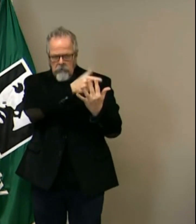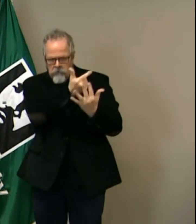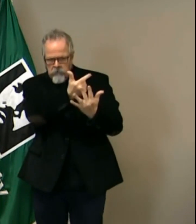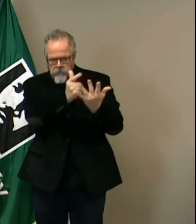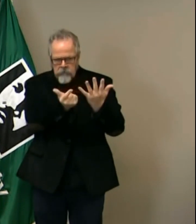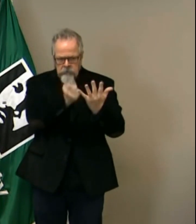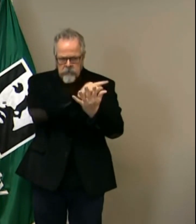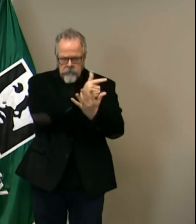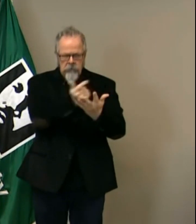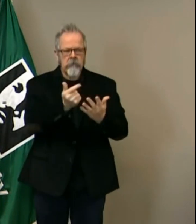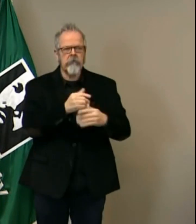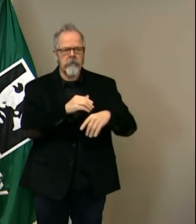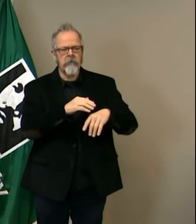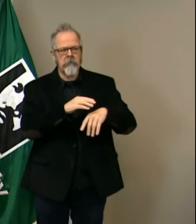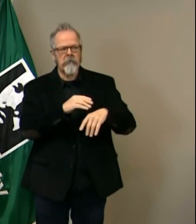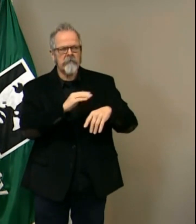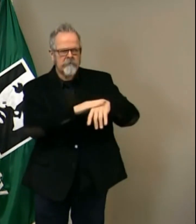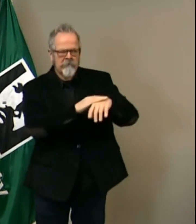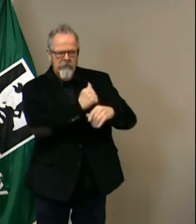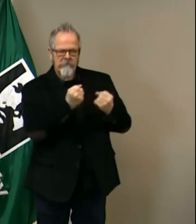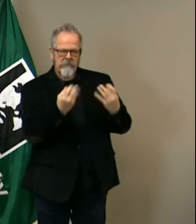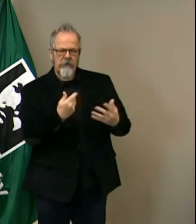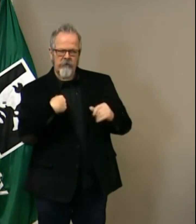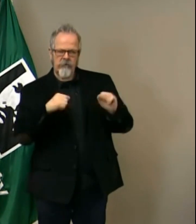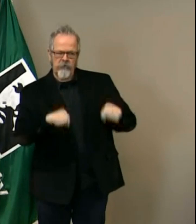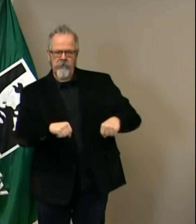King County Executive Dow Constantine